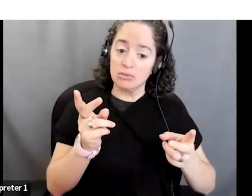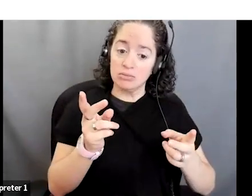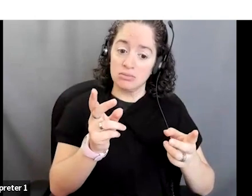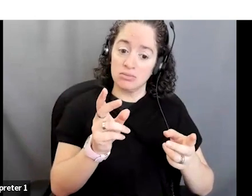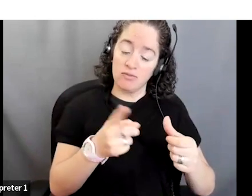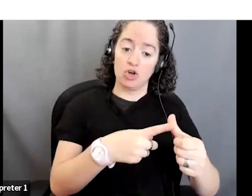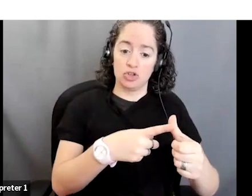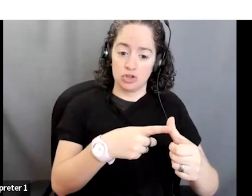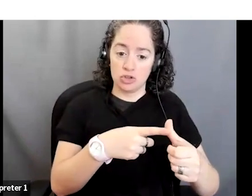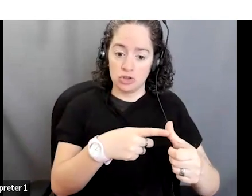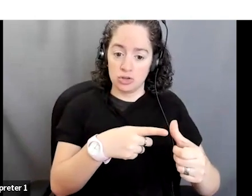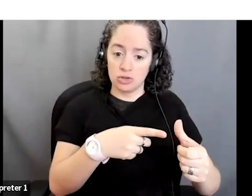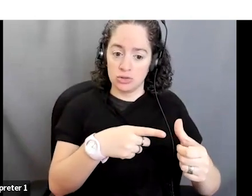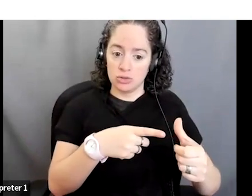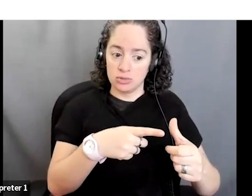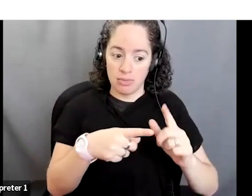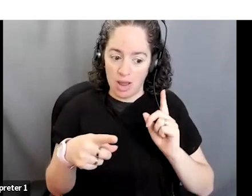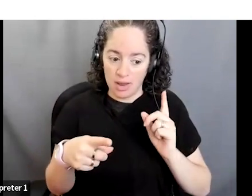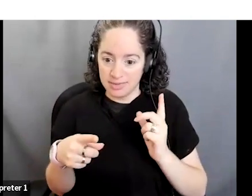what you were supposed to type into it,